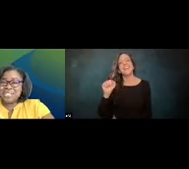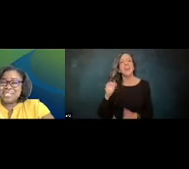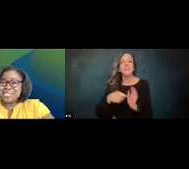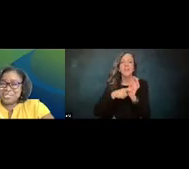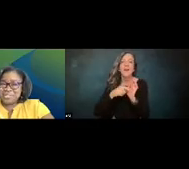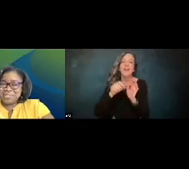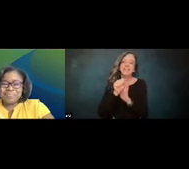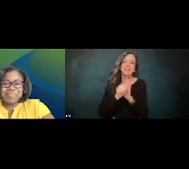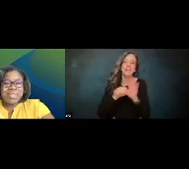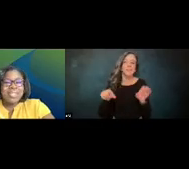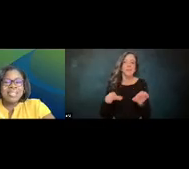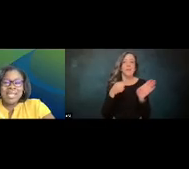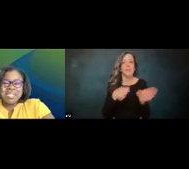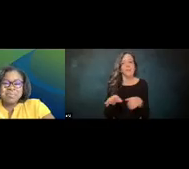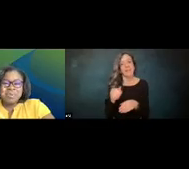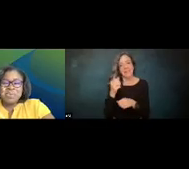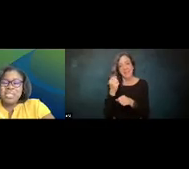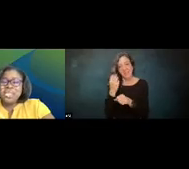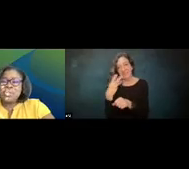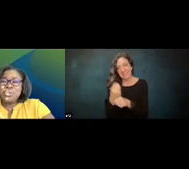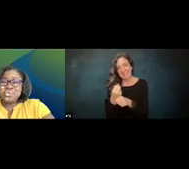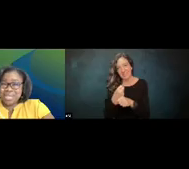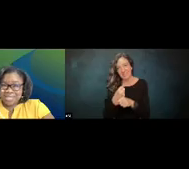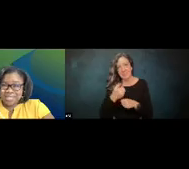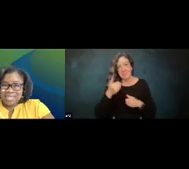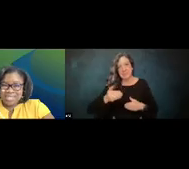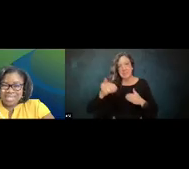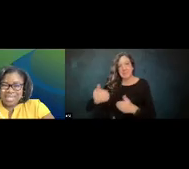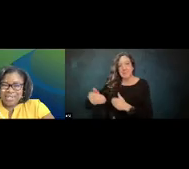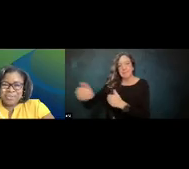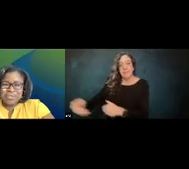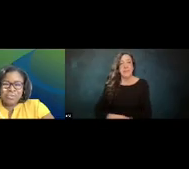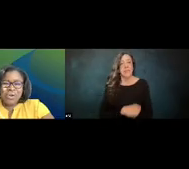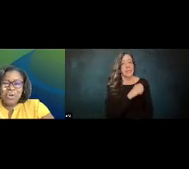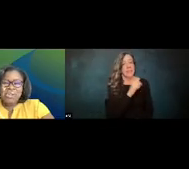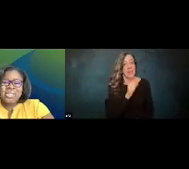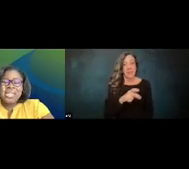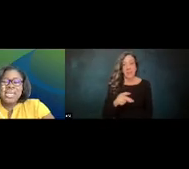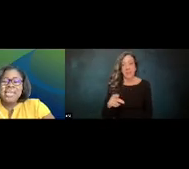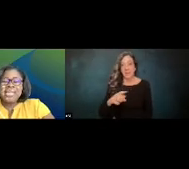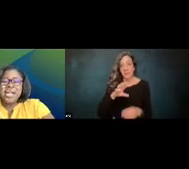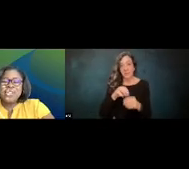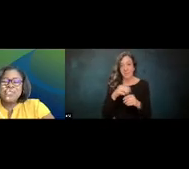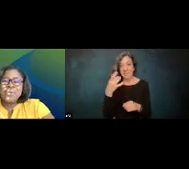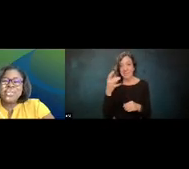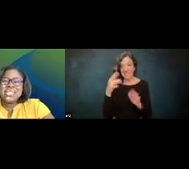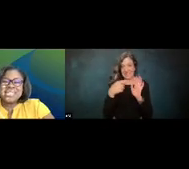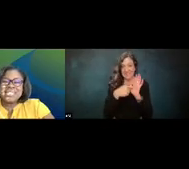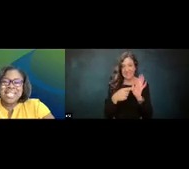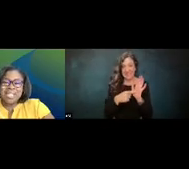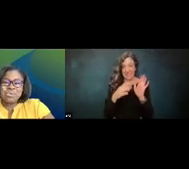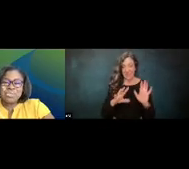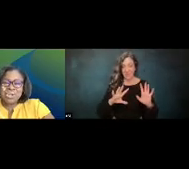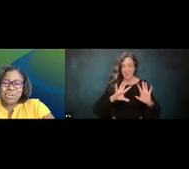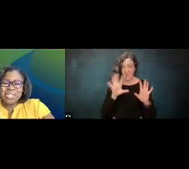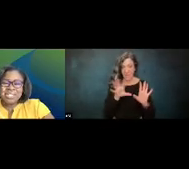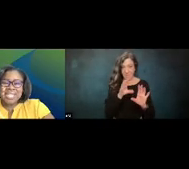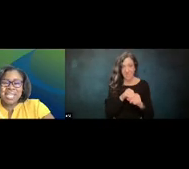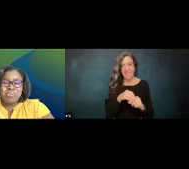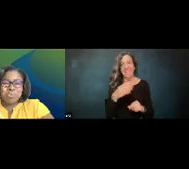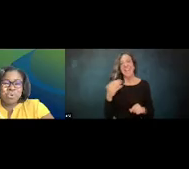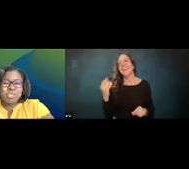every six years. The SPP includes 18 indicators overall and California sets annual targets and